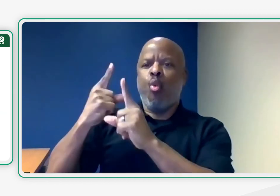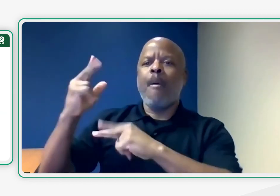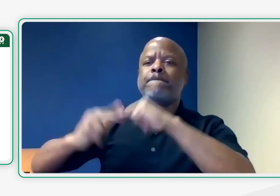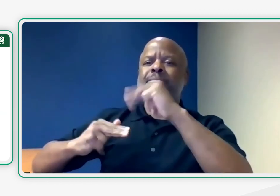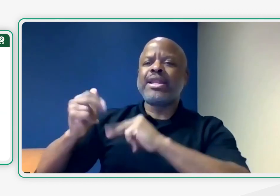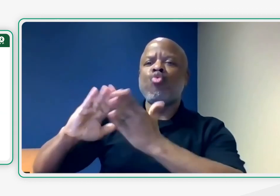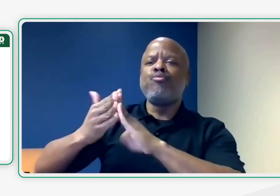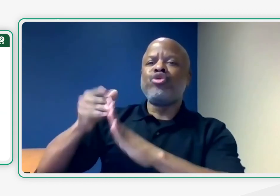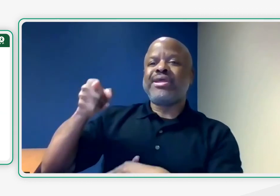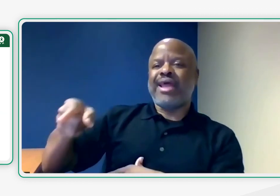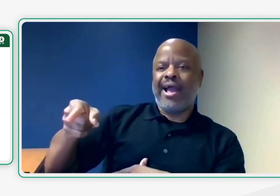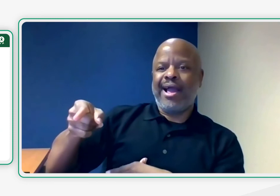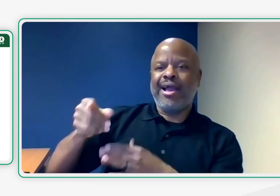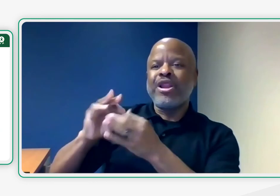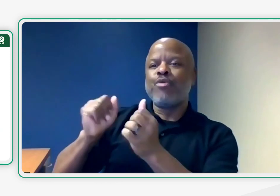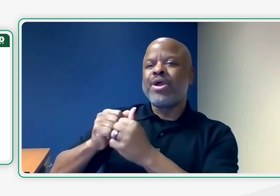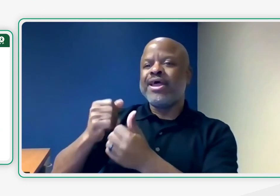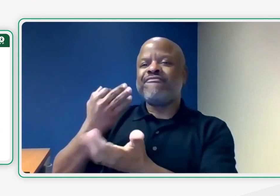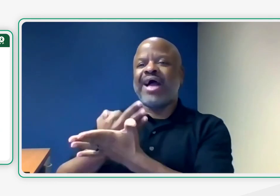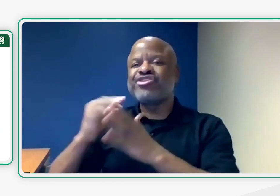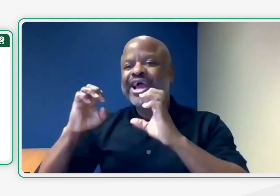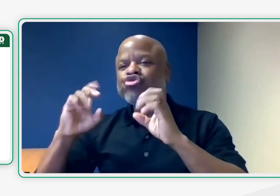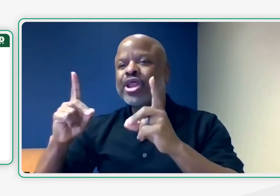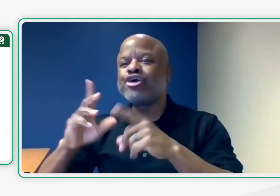through Instagram, which is actually my most preferred method of communication.